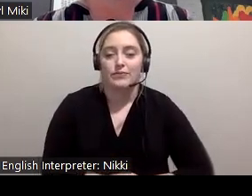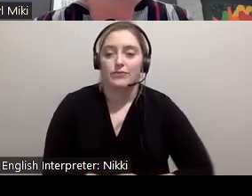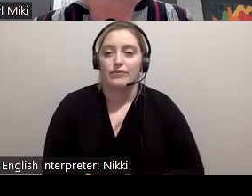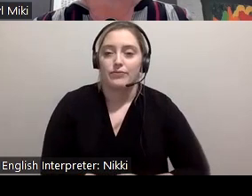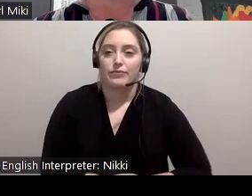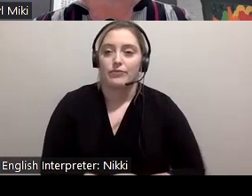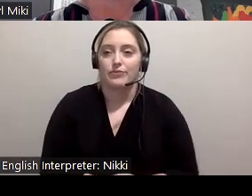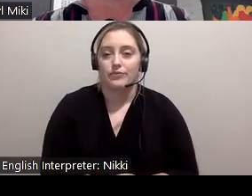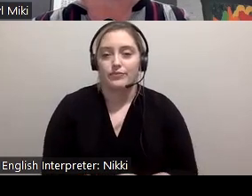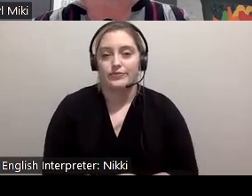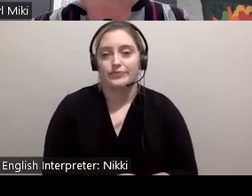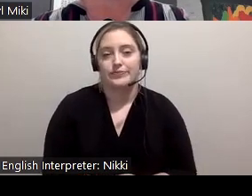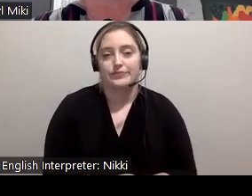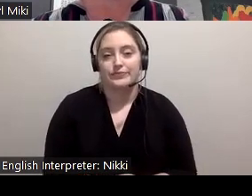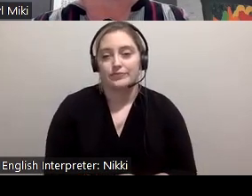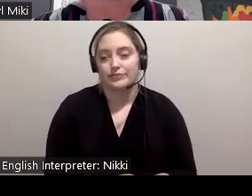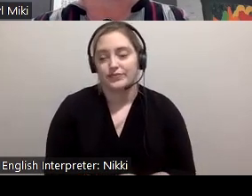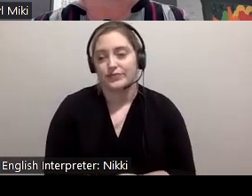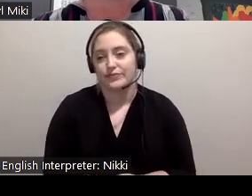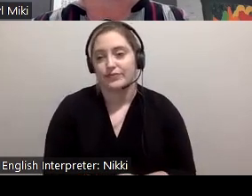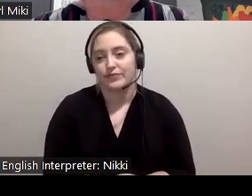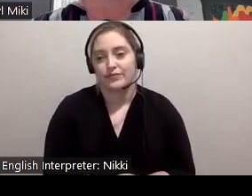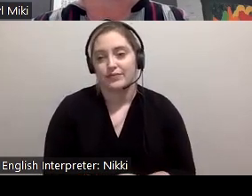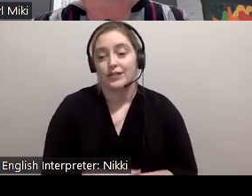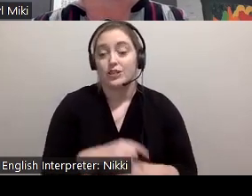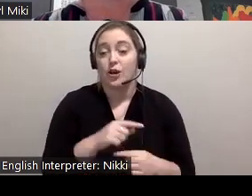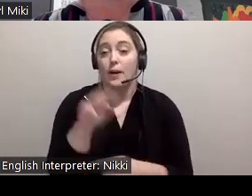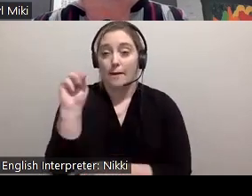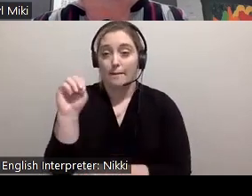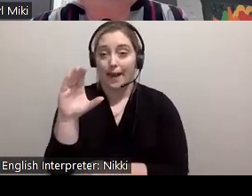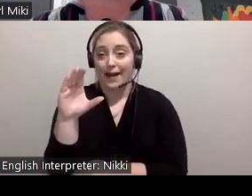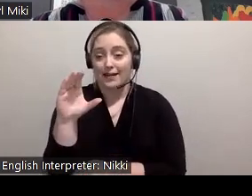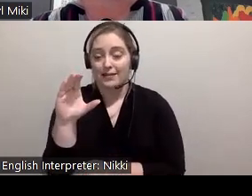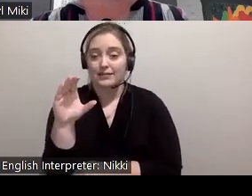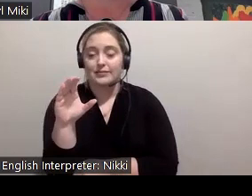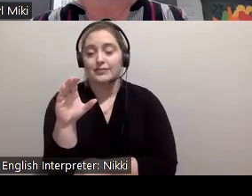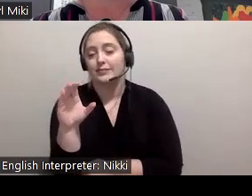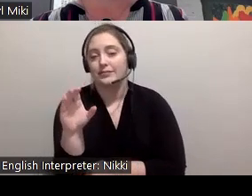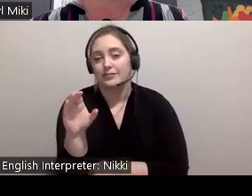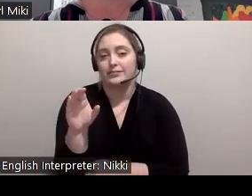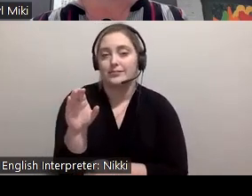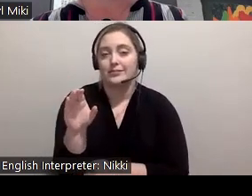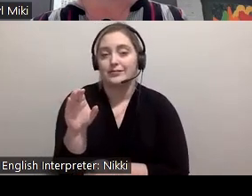So about Manitoba Arts Council. So the Arts Council carries out